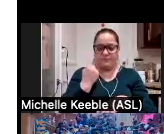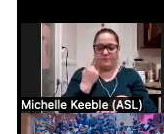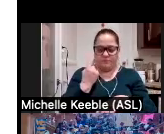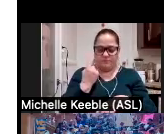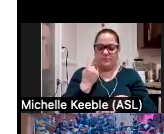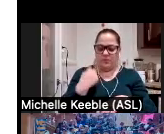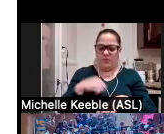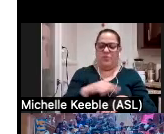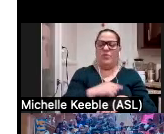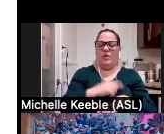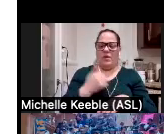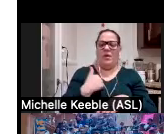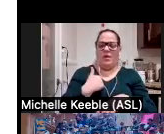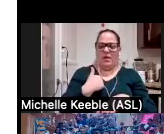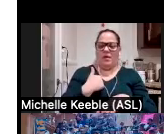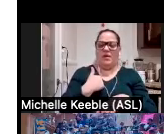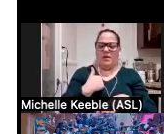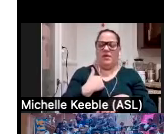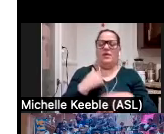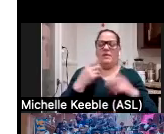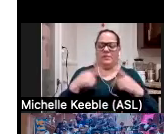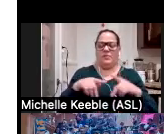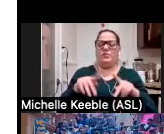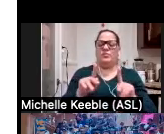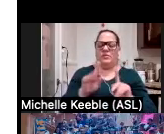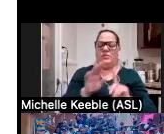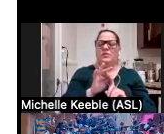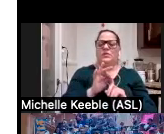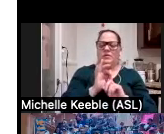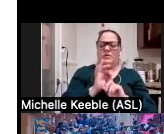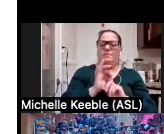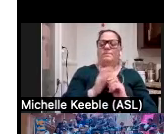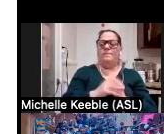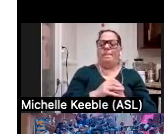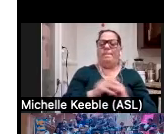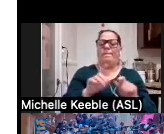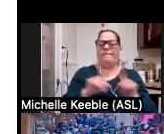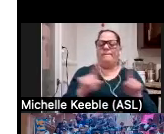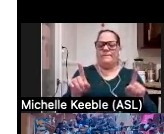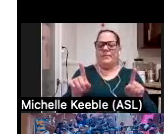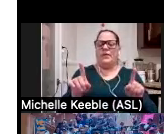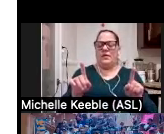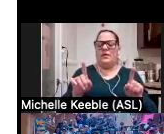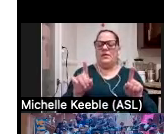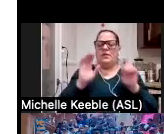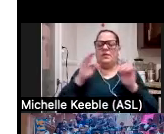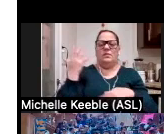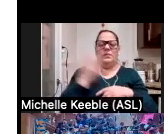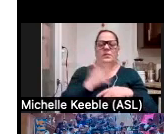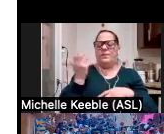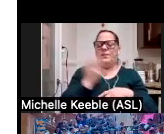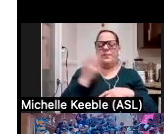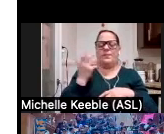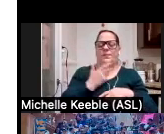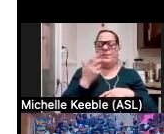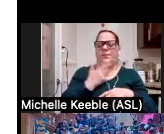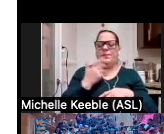had a you a unique opportunity, but a profound opport a profound obligation to make sure that